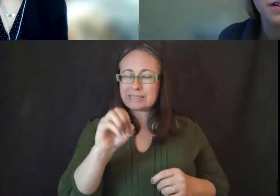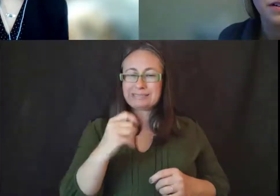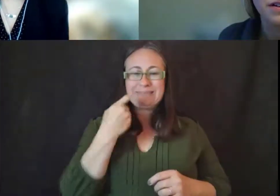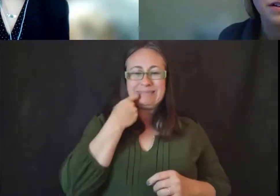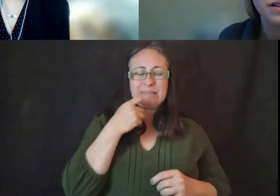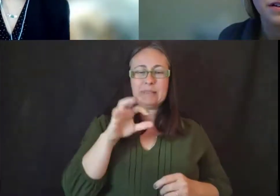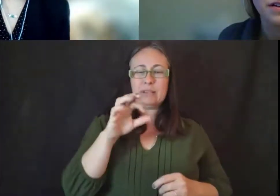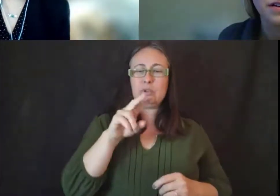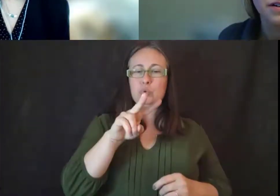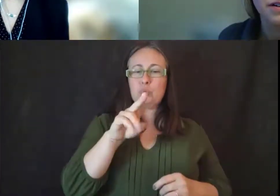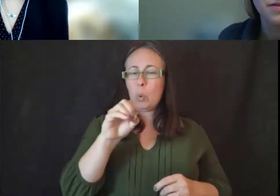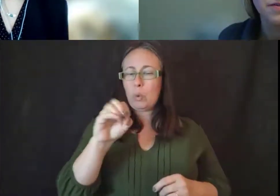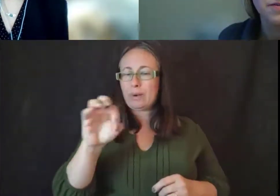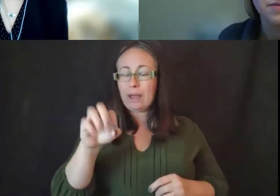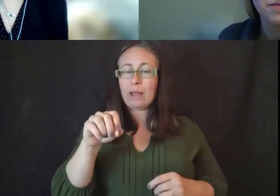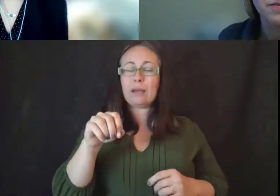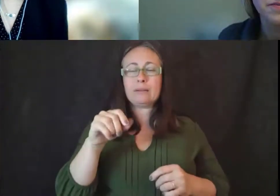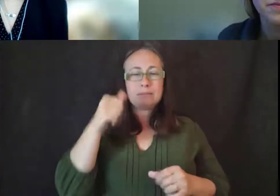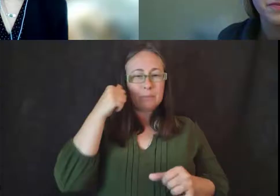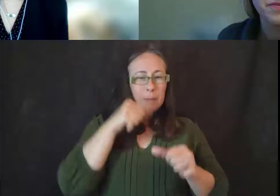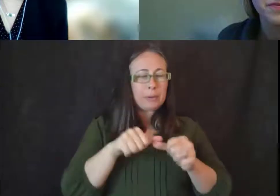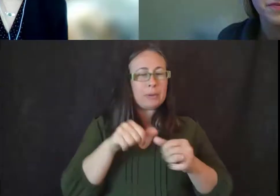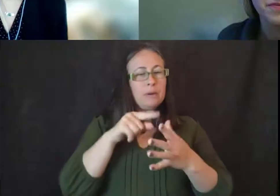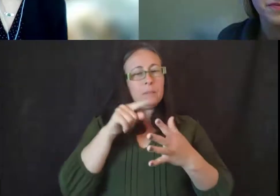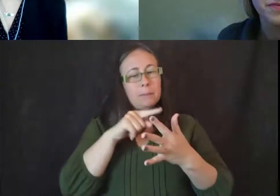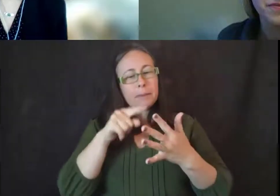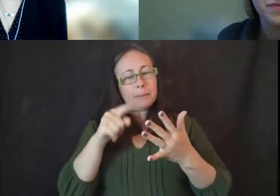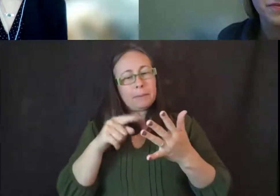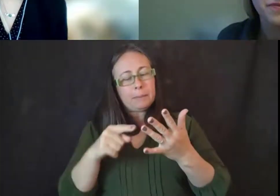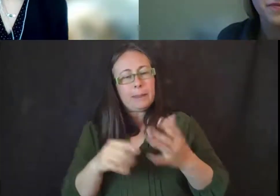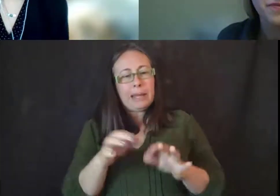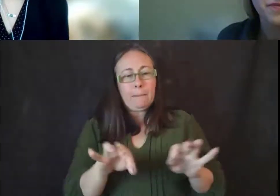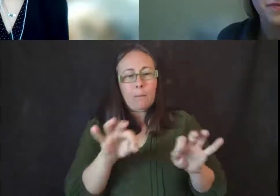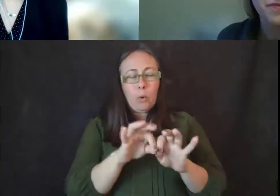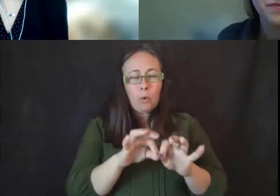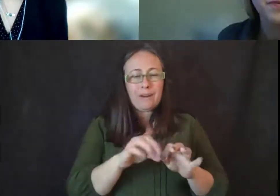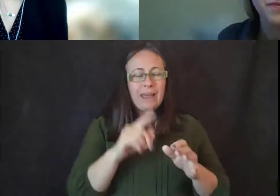"These are some of the elements that are important." I think they list like nine of them,